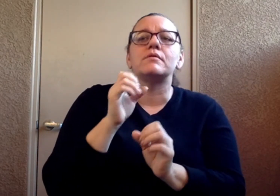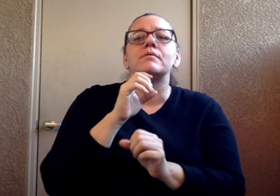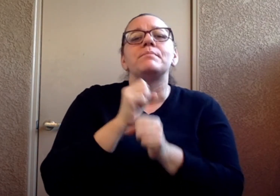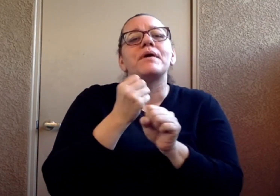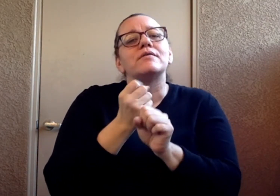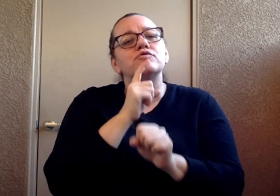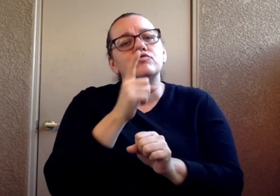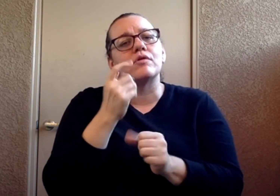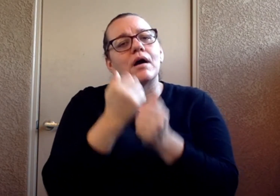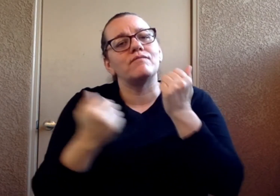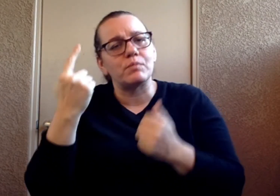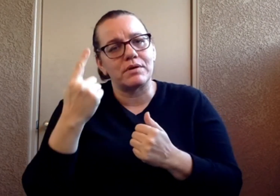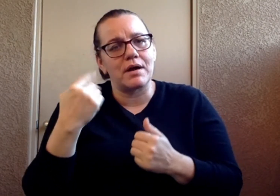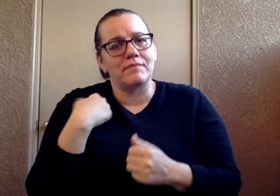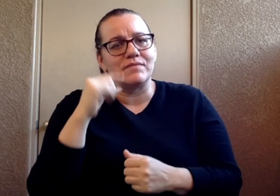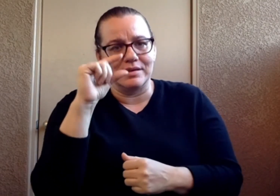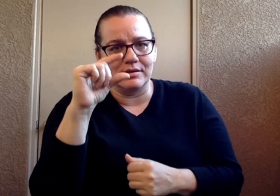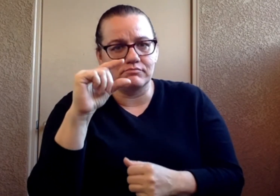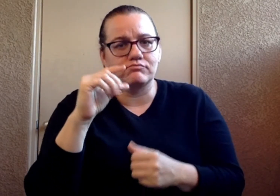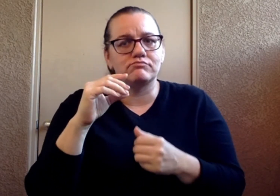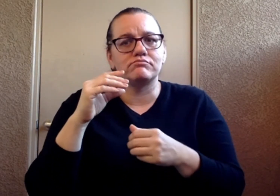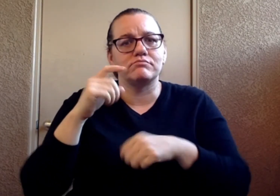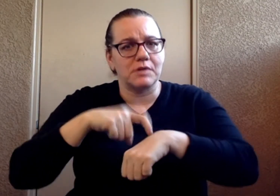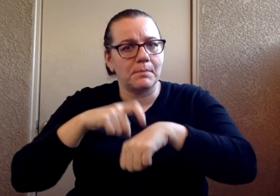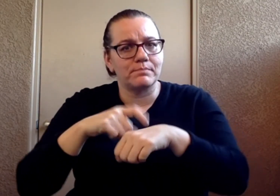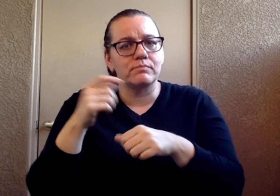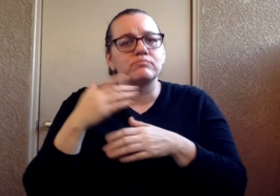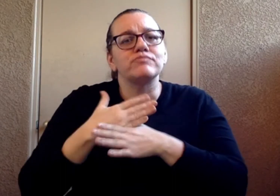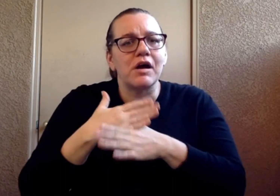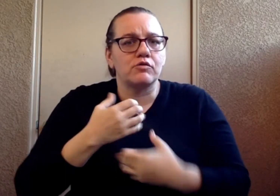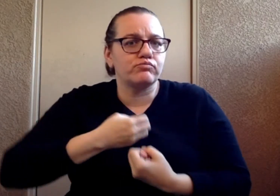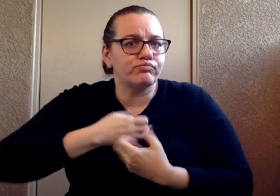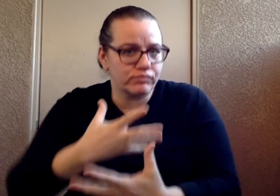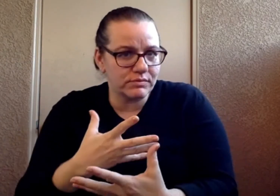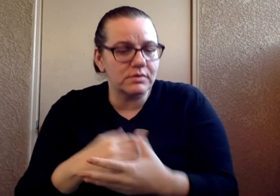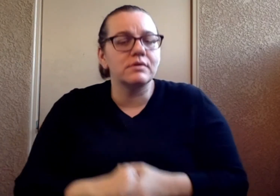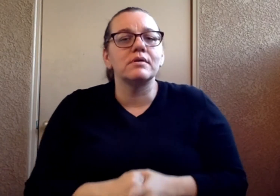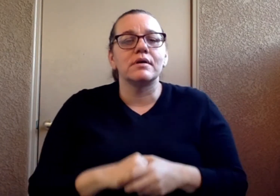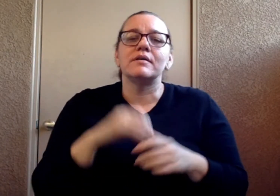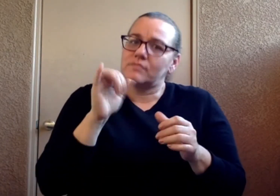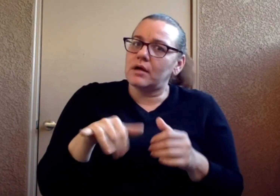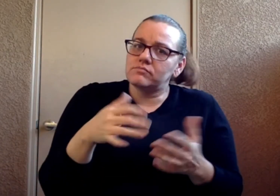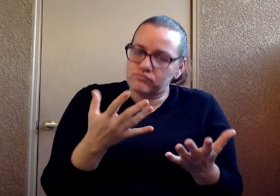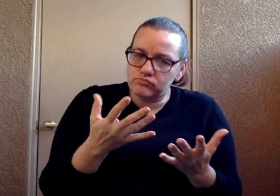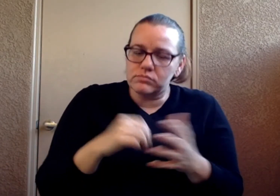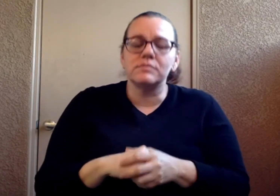We want to make sure everyone has some time to share, to express their thoughts.